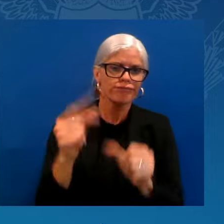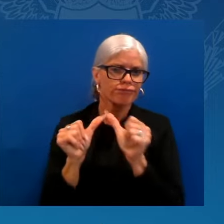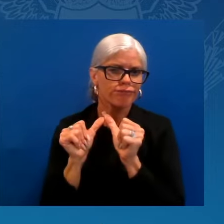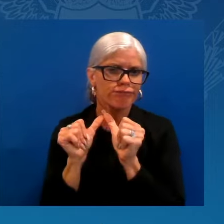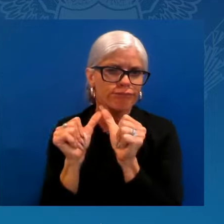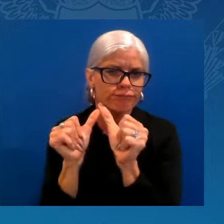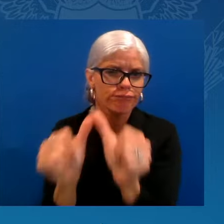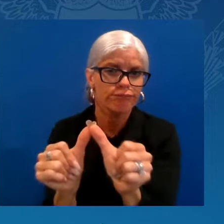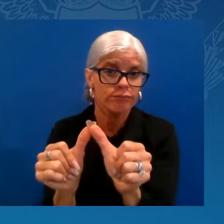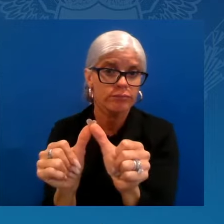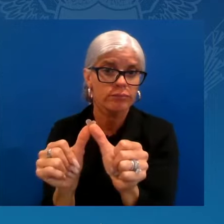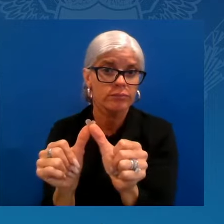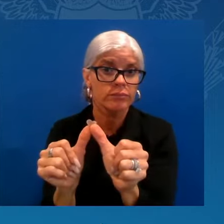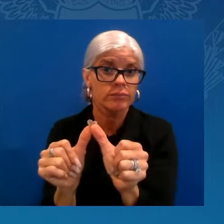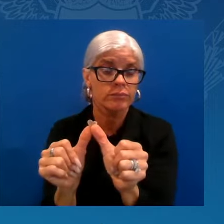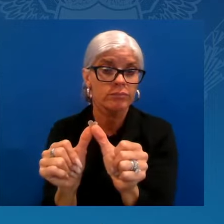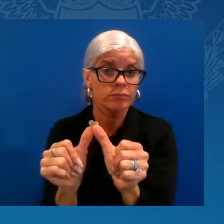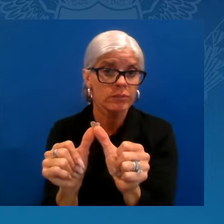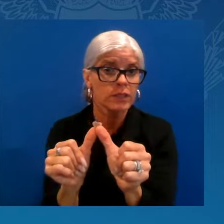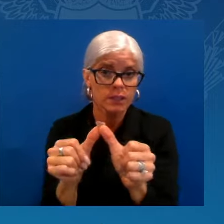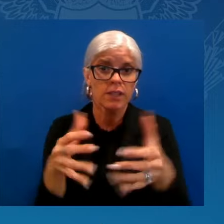but because it is the right thing to do.